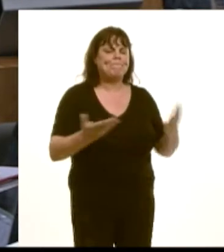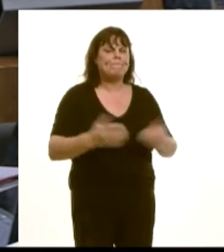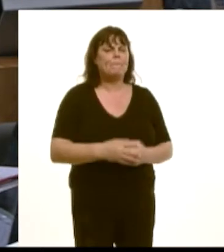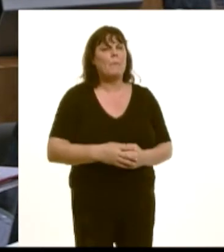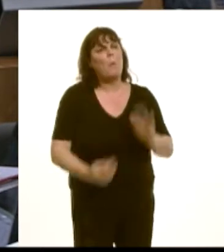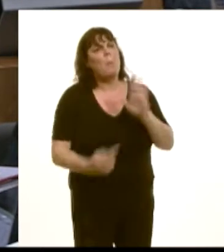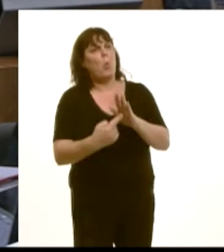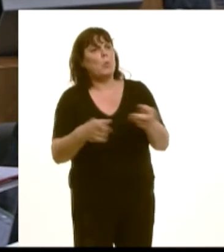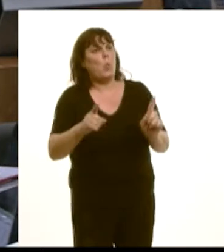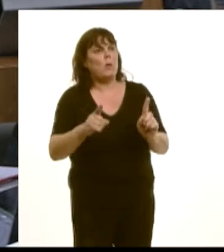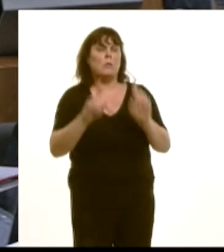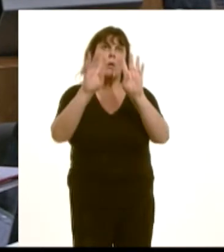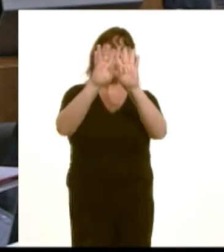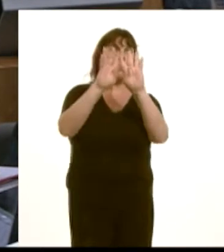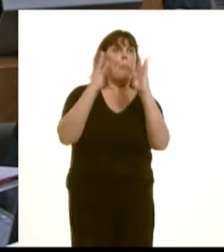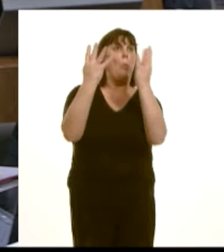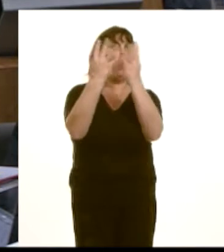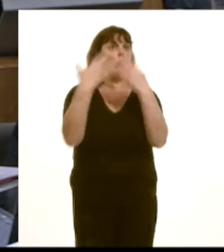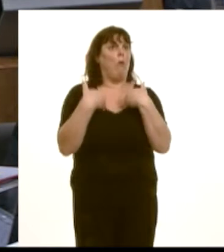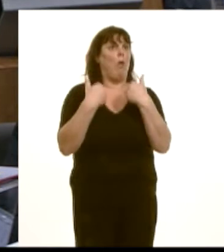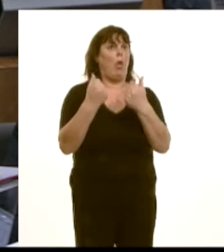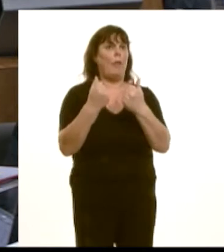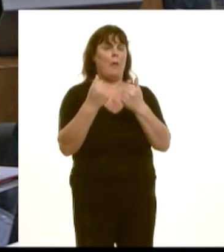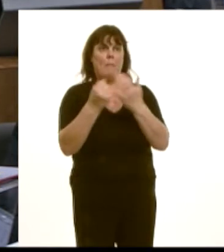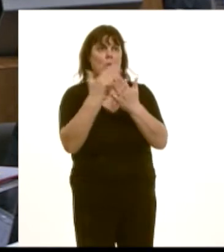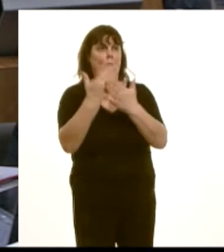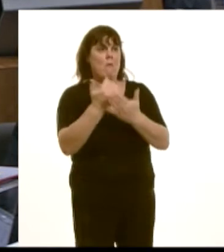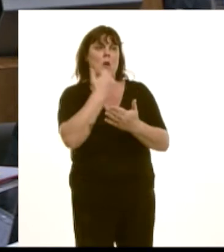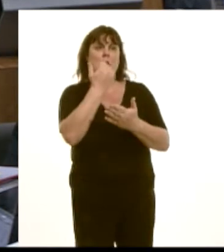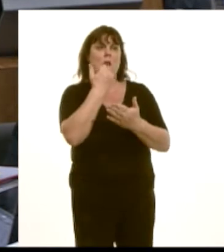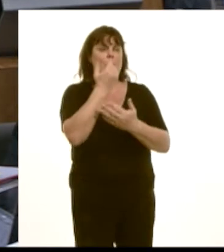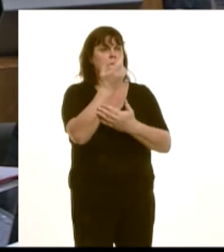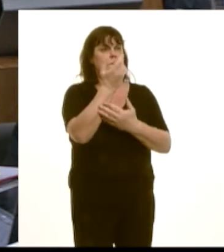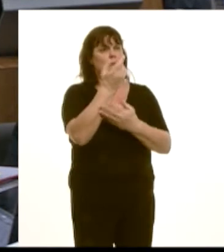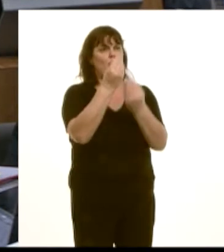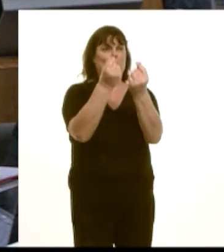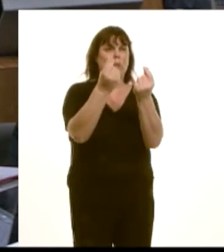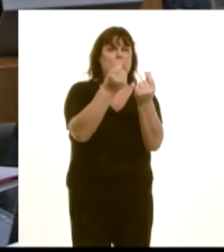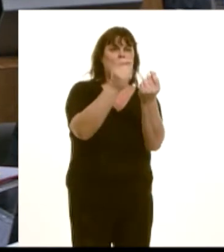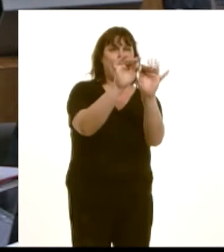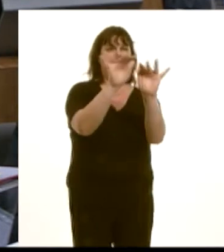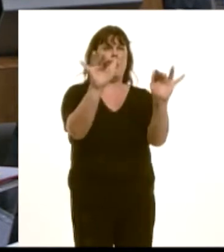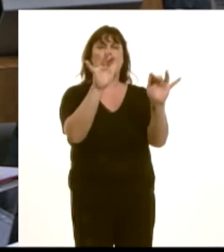the board itself ensures that there are more resources available so that people can be